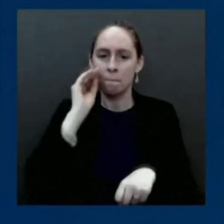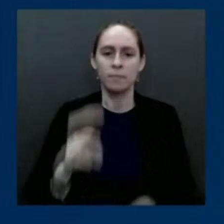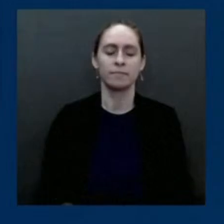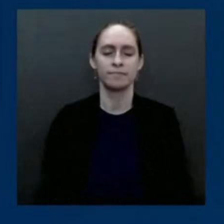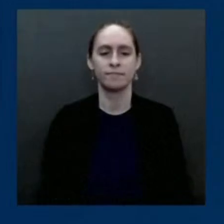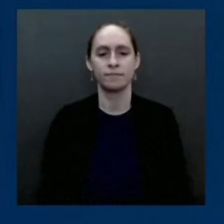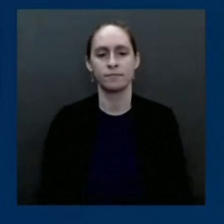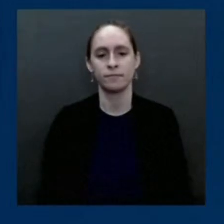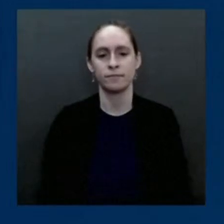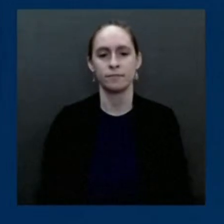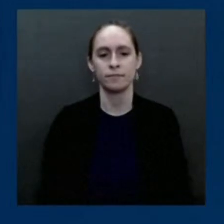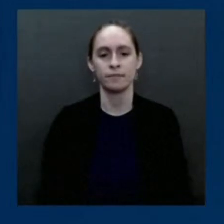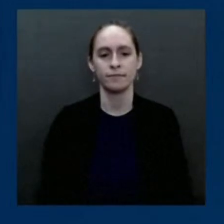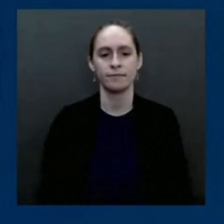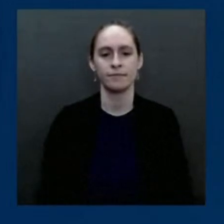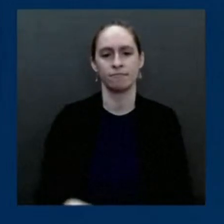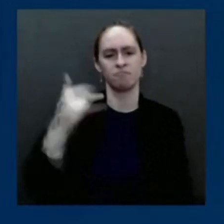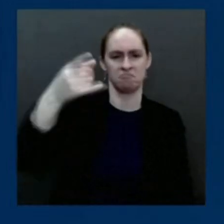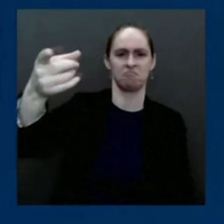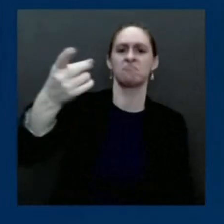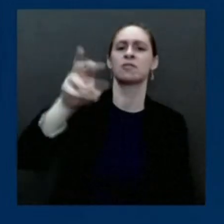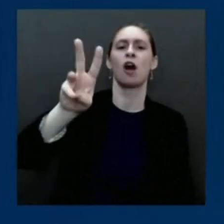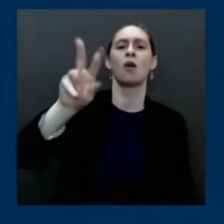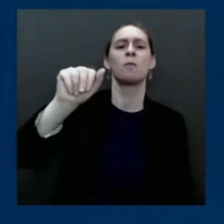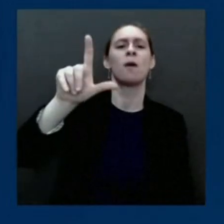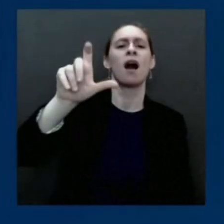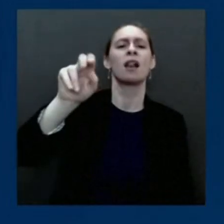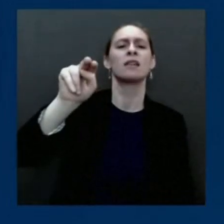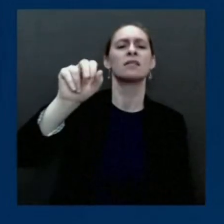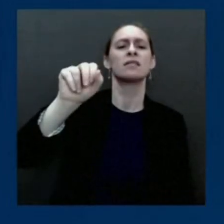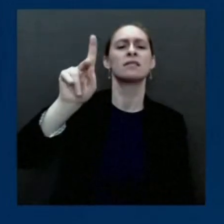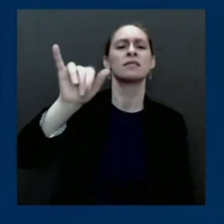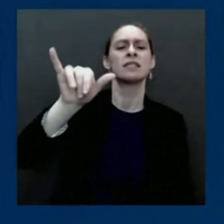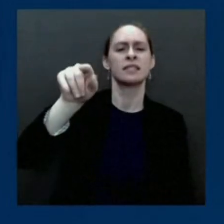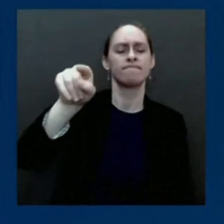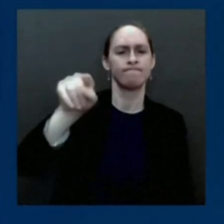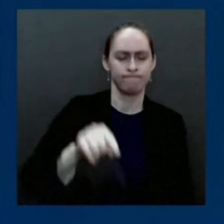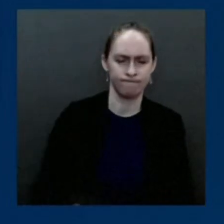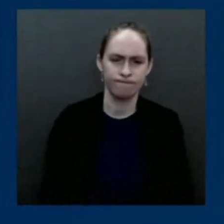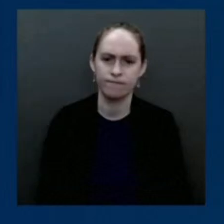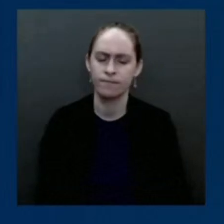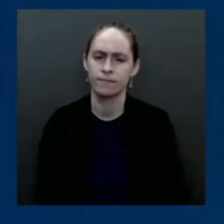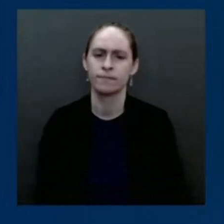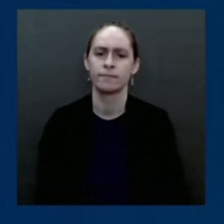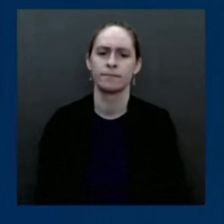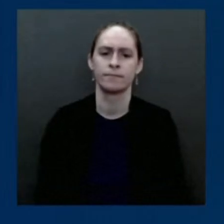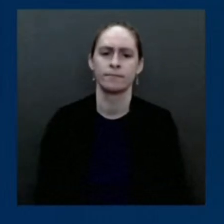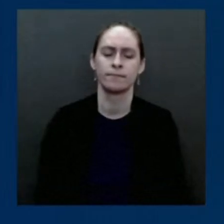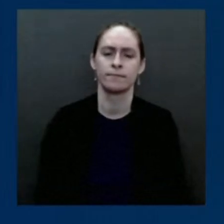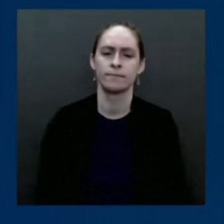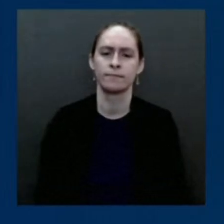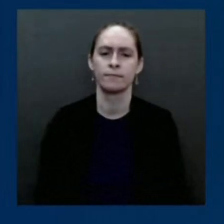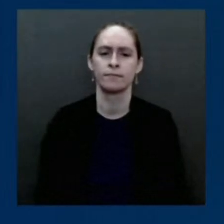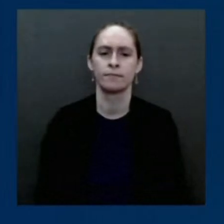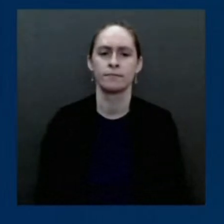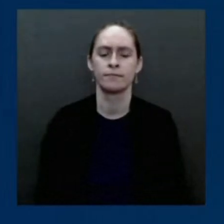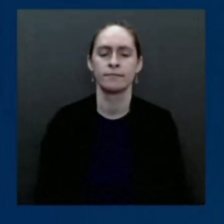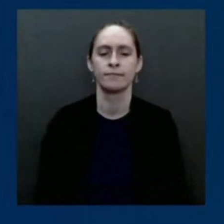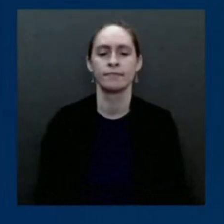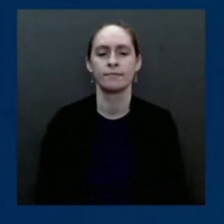THANK YOU FOR THAT QUESTION.